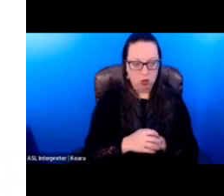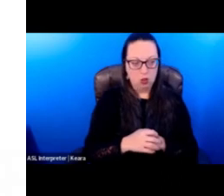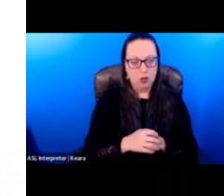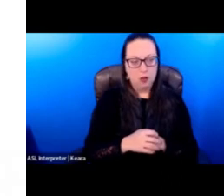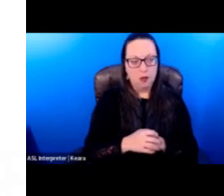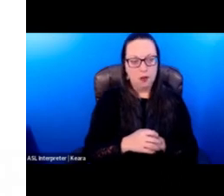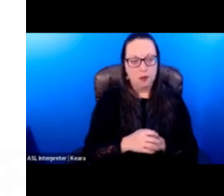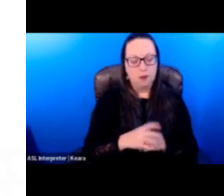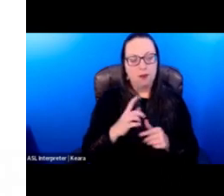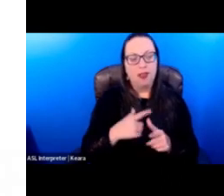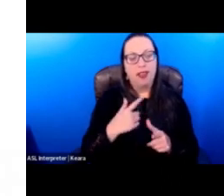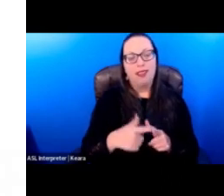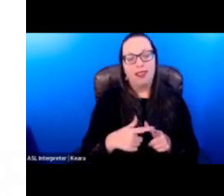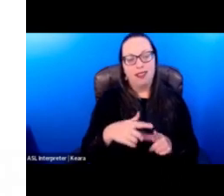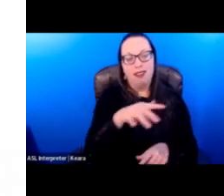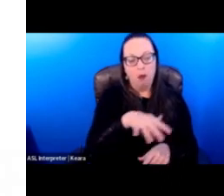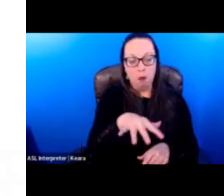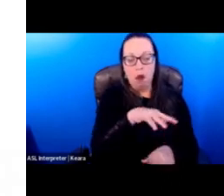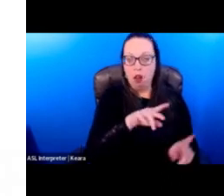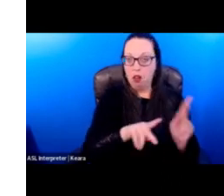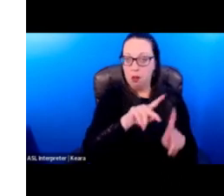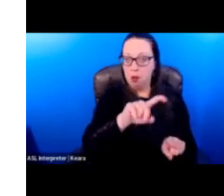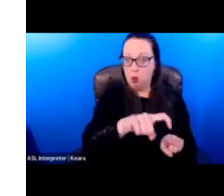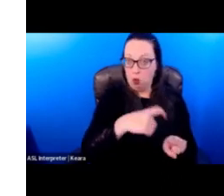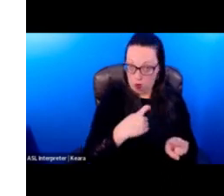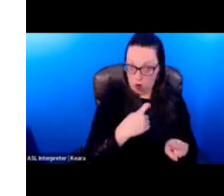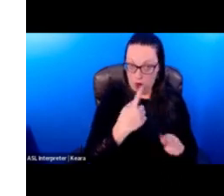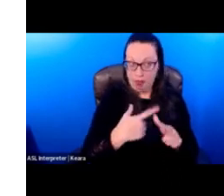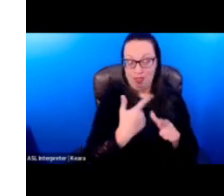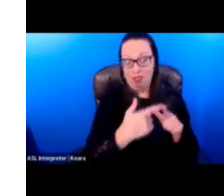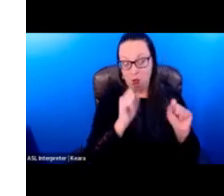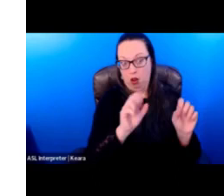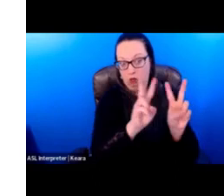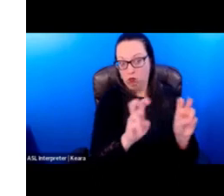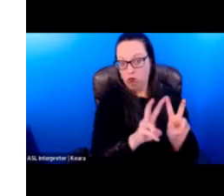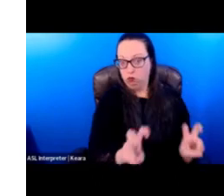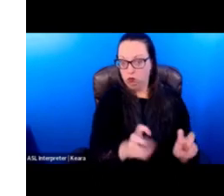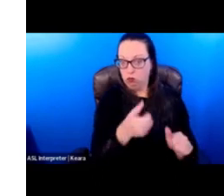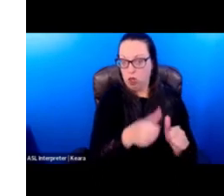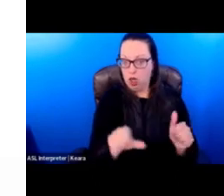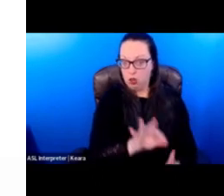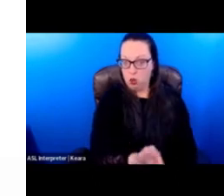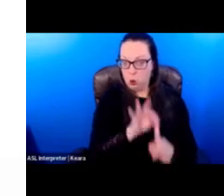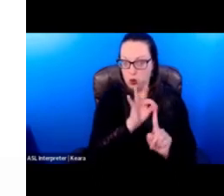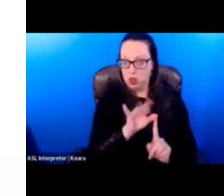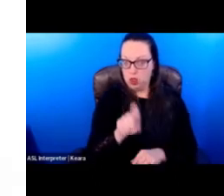and then among those who call, we can look at the any unique needs that are associated with